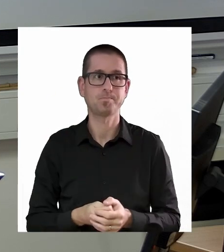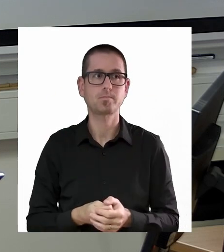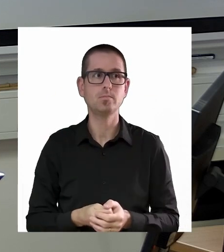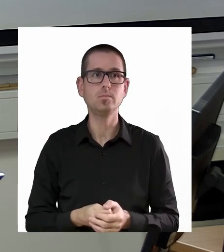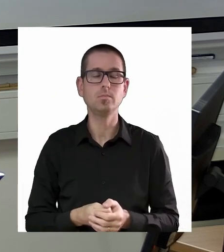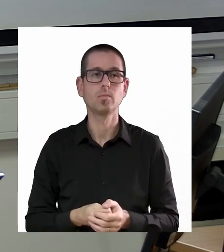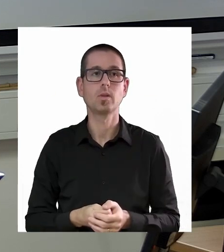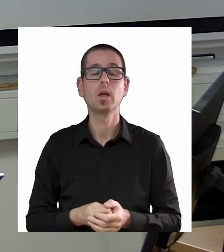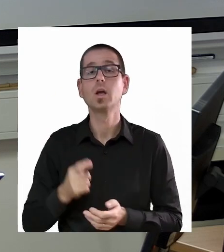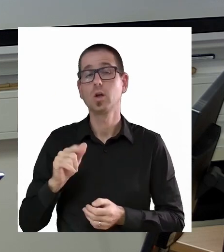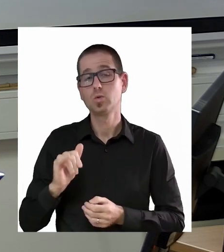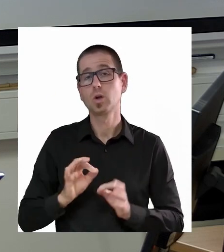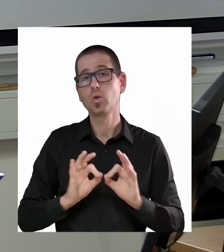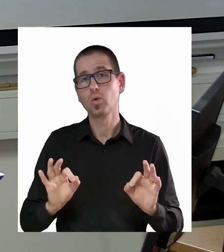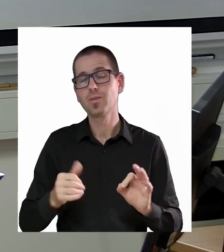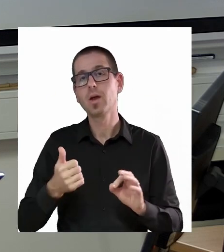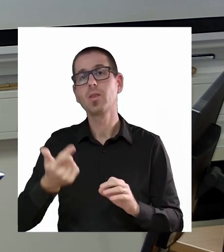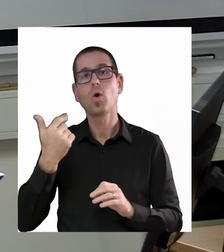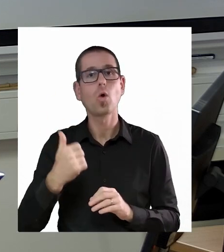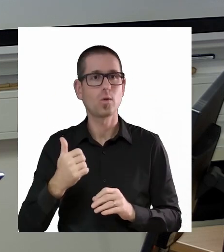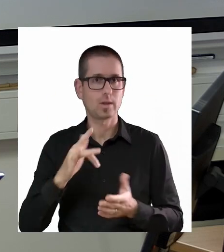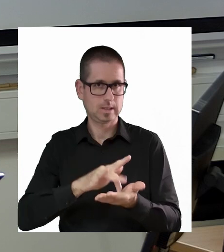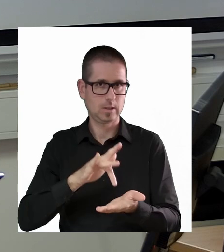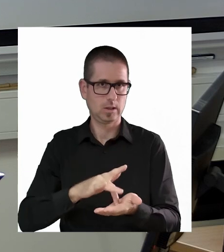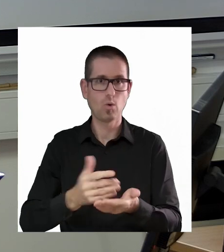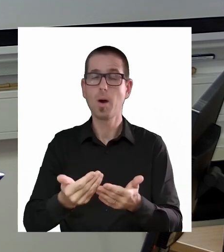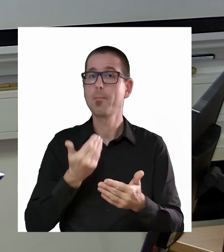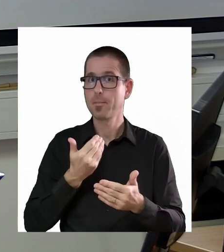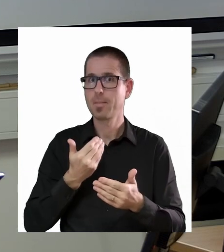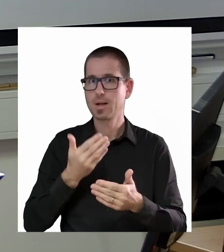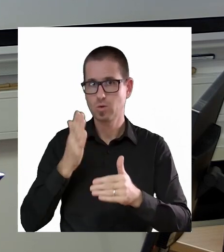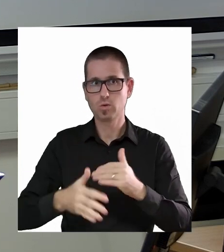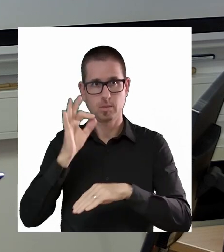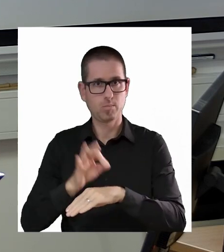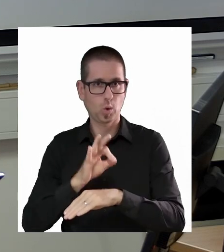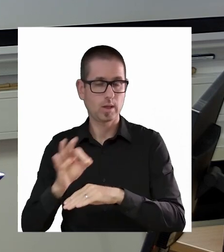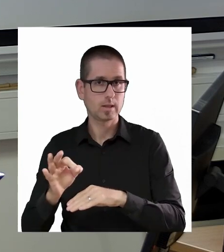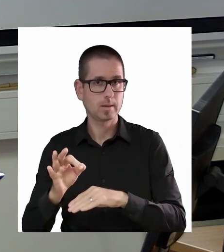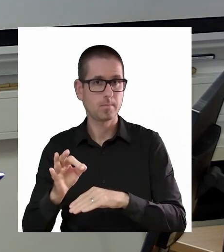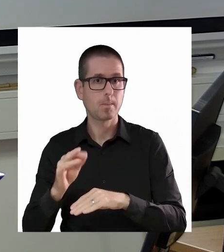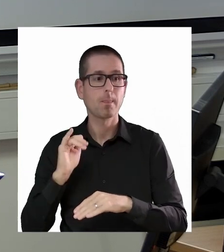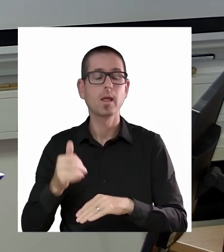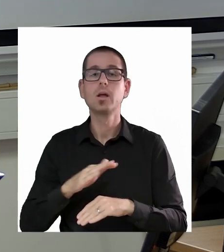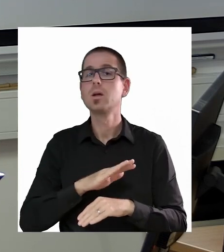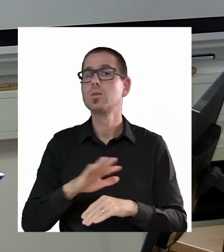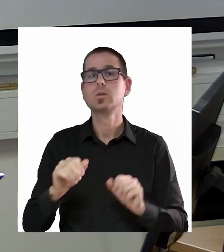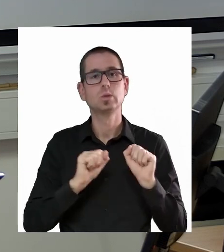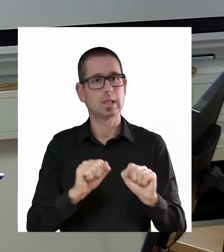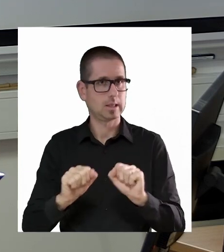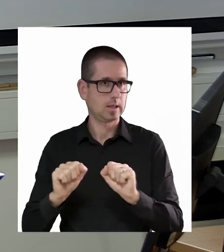this is definitely one of the goals before the project ends, that all the standards will be